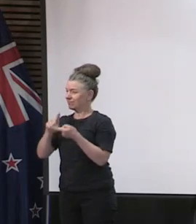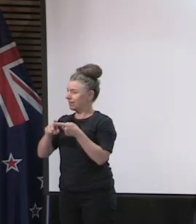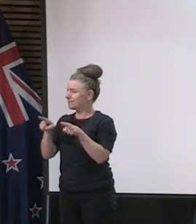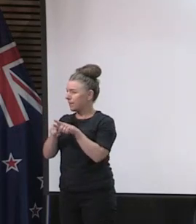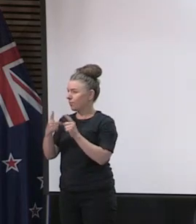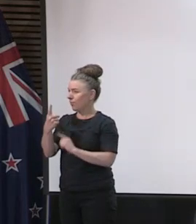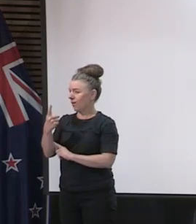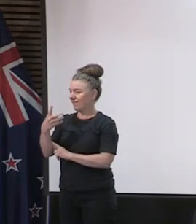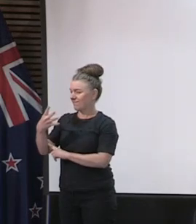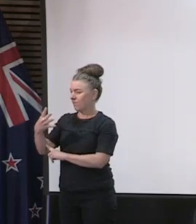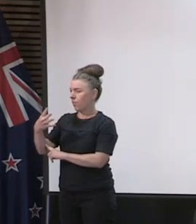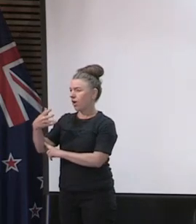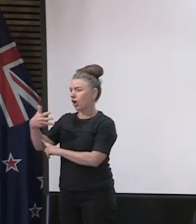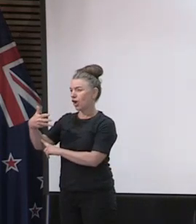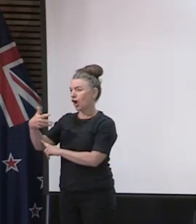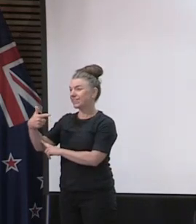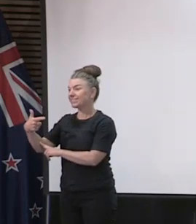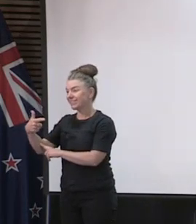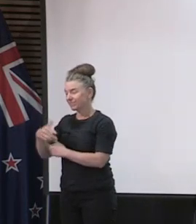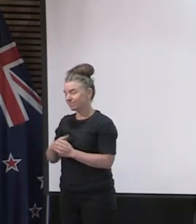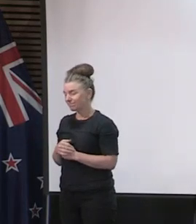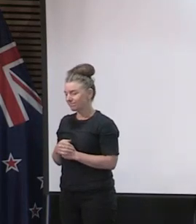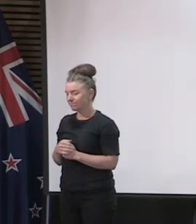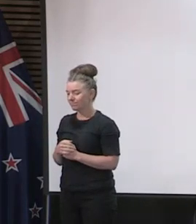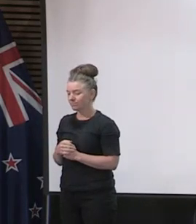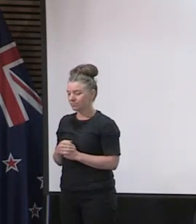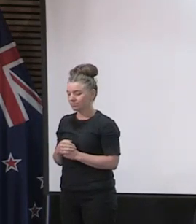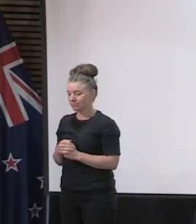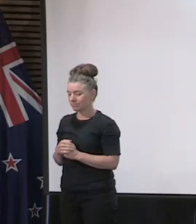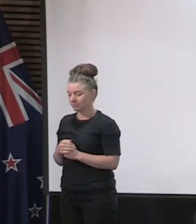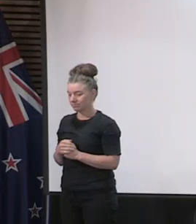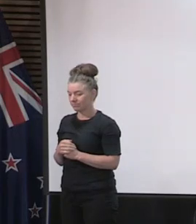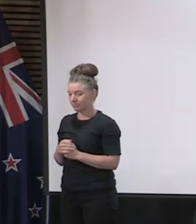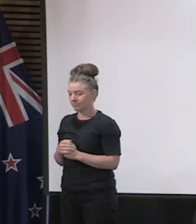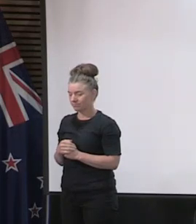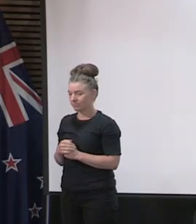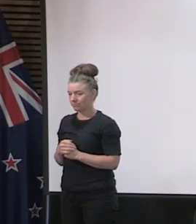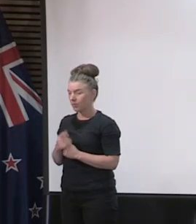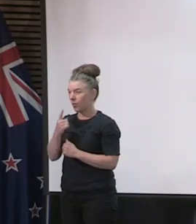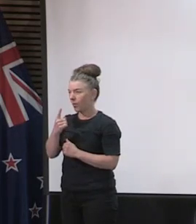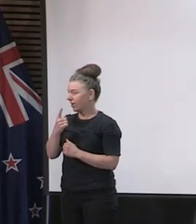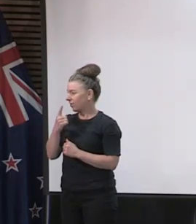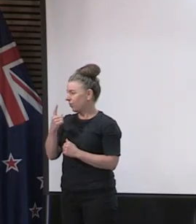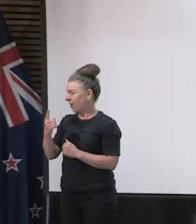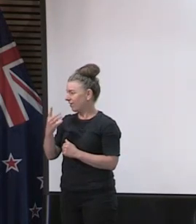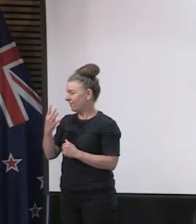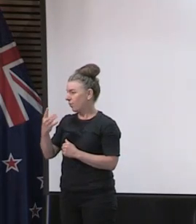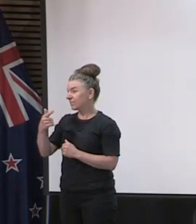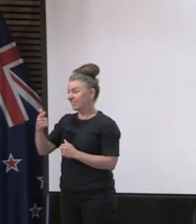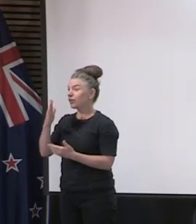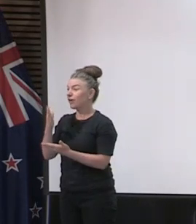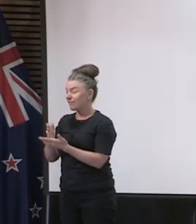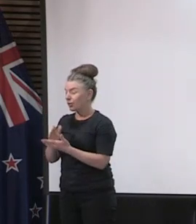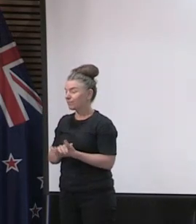combined total of confirmed